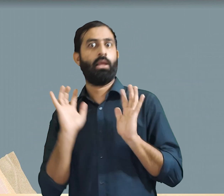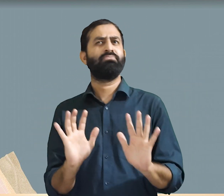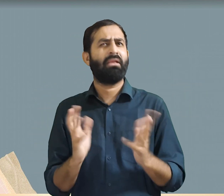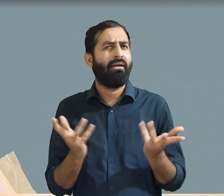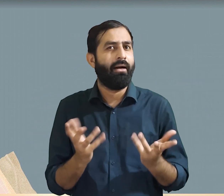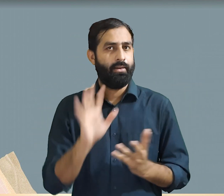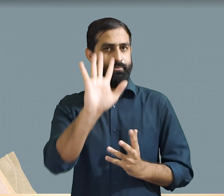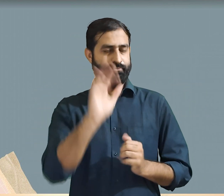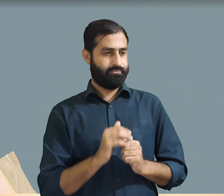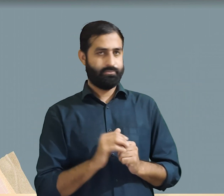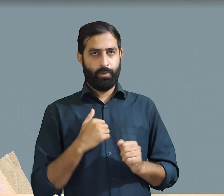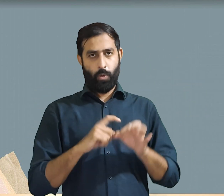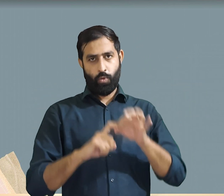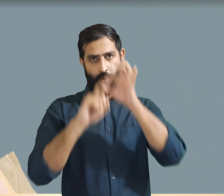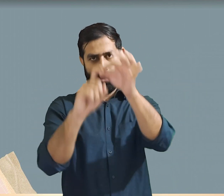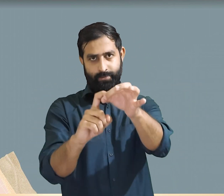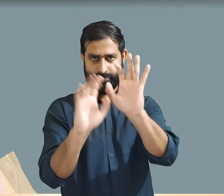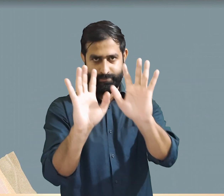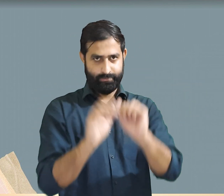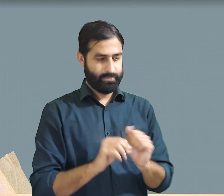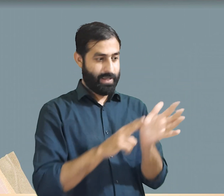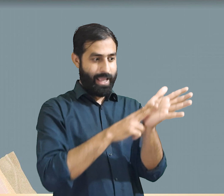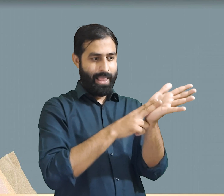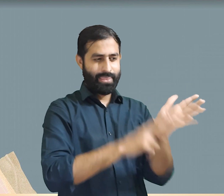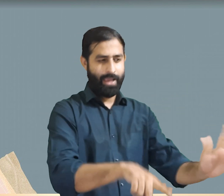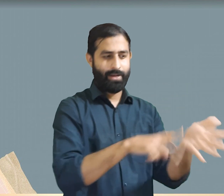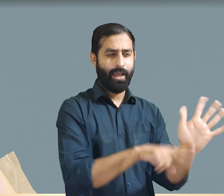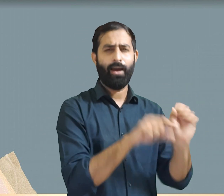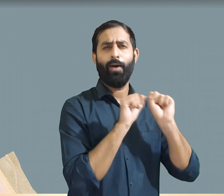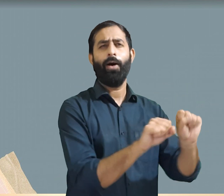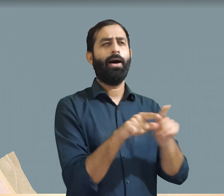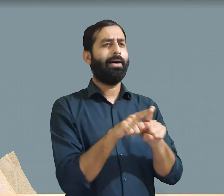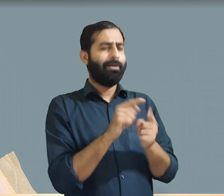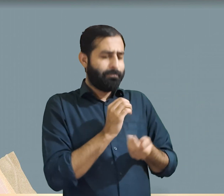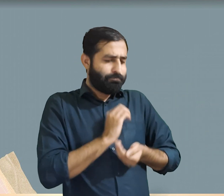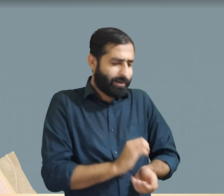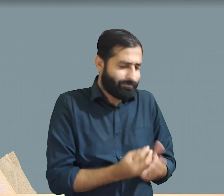There are many questions raised for nature and nurture in language acquisition.